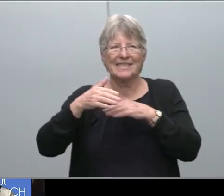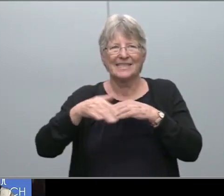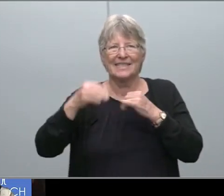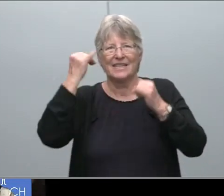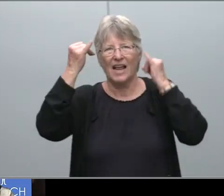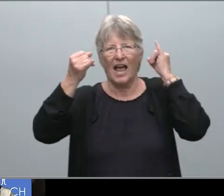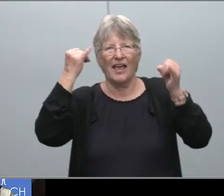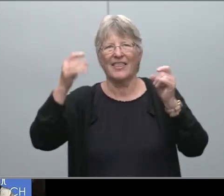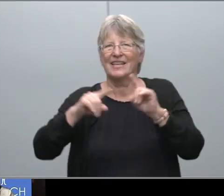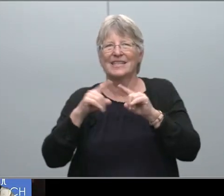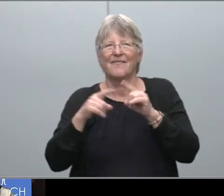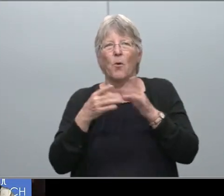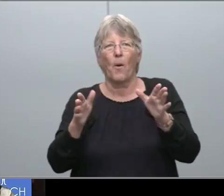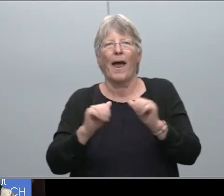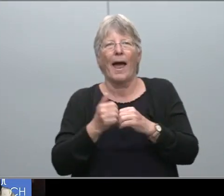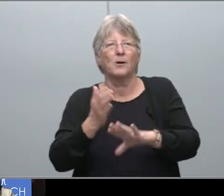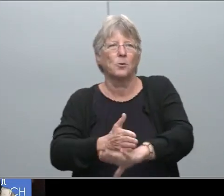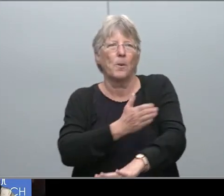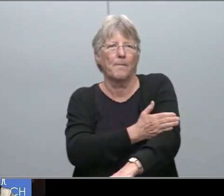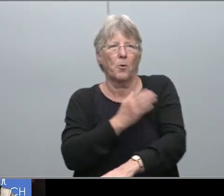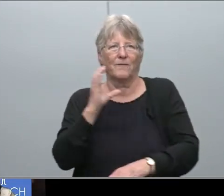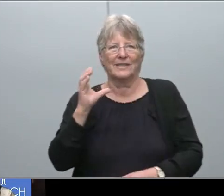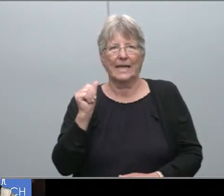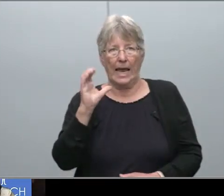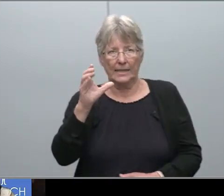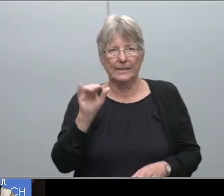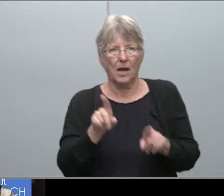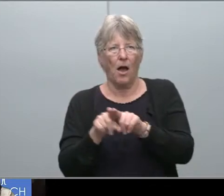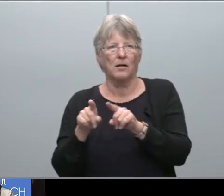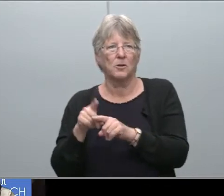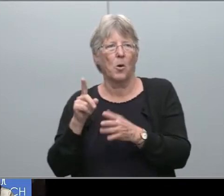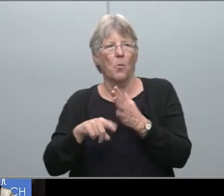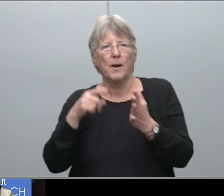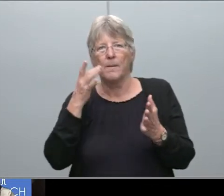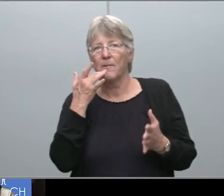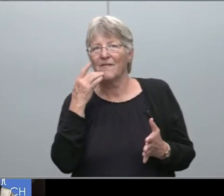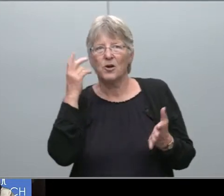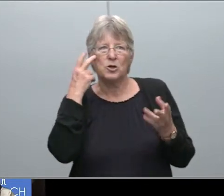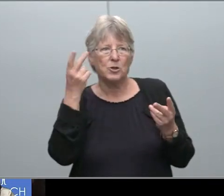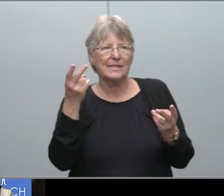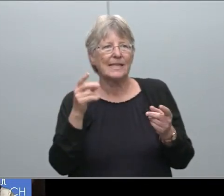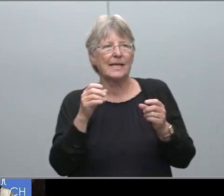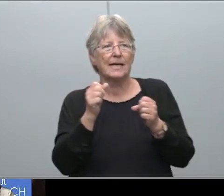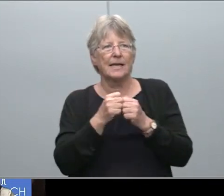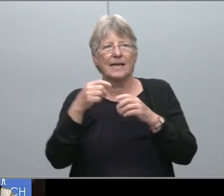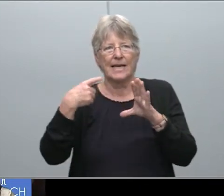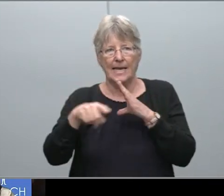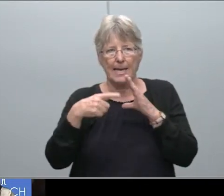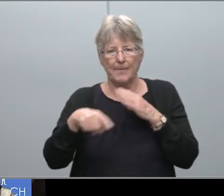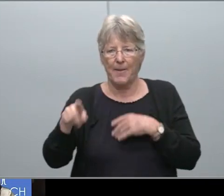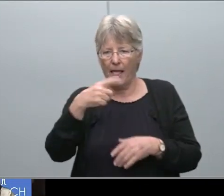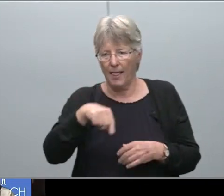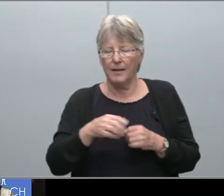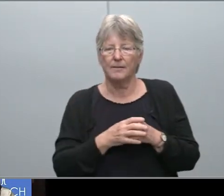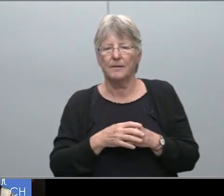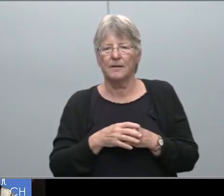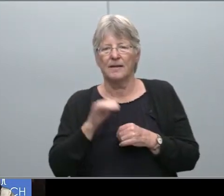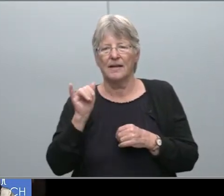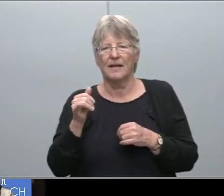of us can talk and share whatever topic. It doesn't matter to be school,